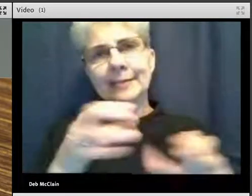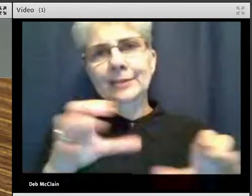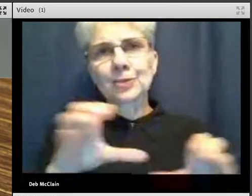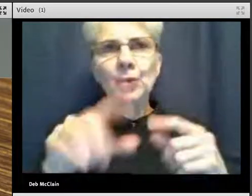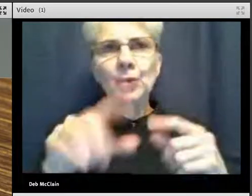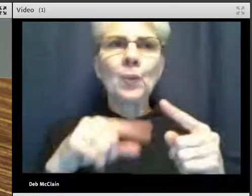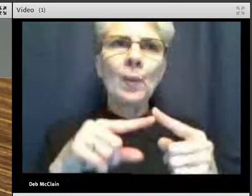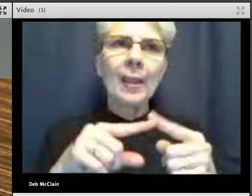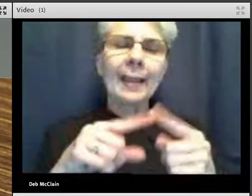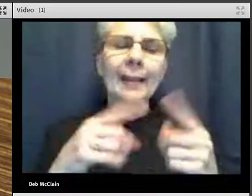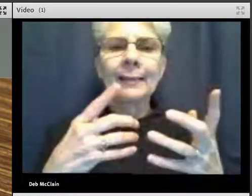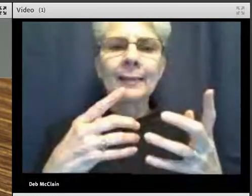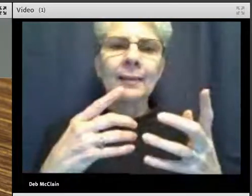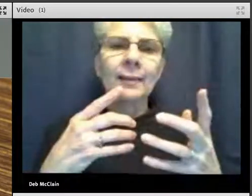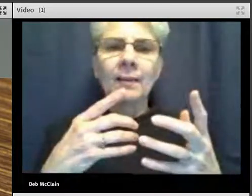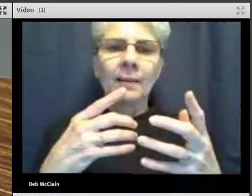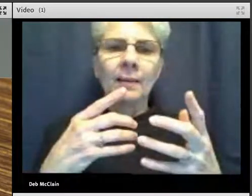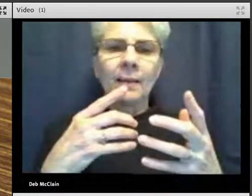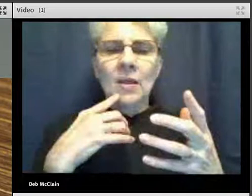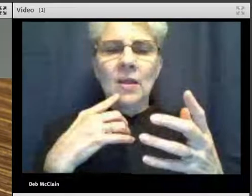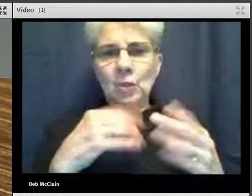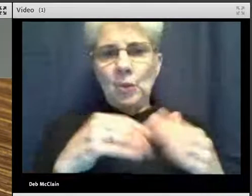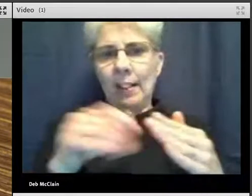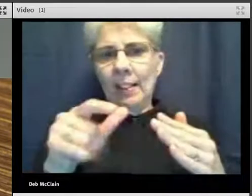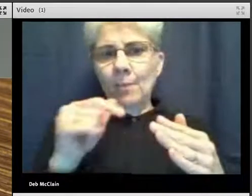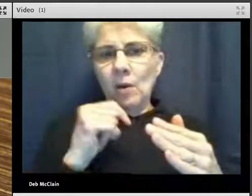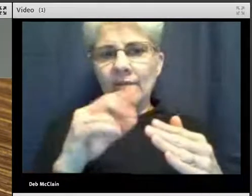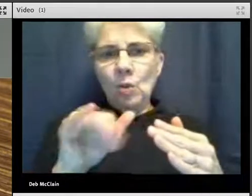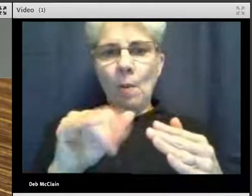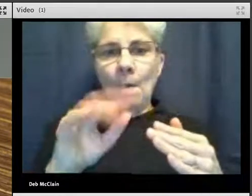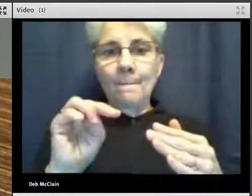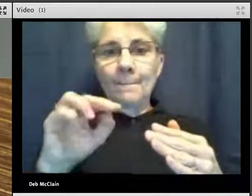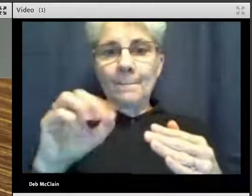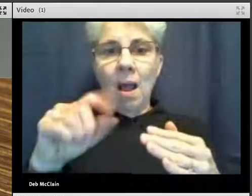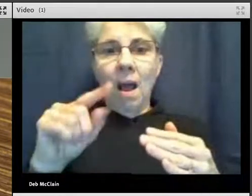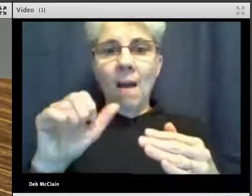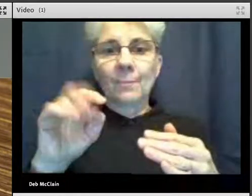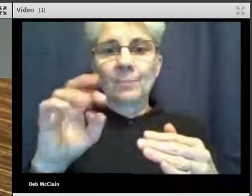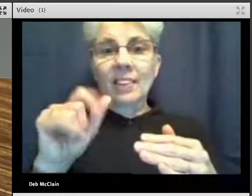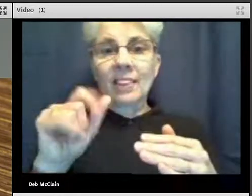when you're, you know, the Palm Harbor library. If I put in "Palm Harbor Library," of course, it's going to come to the top.